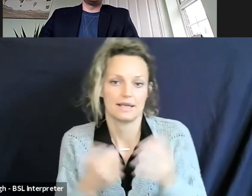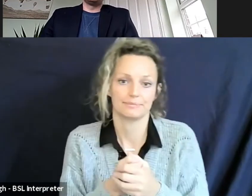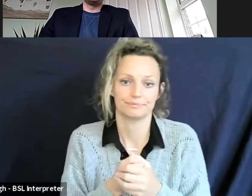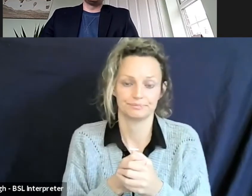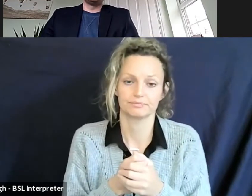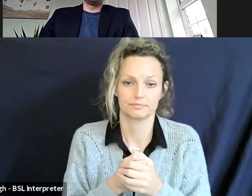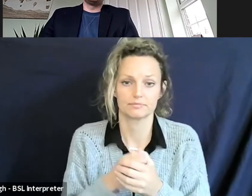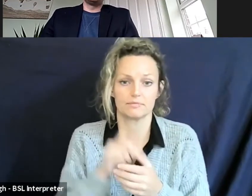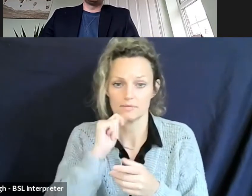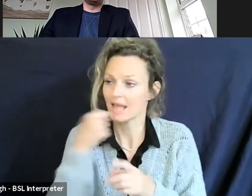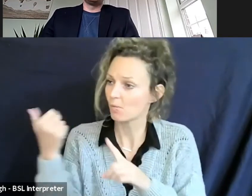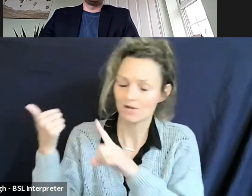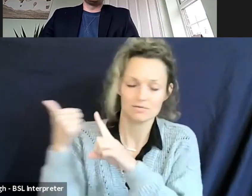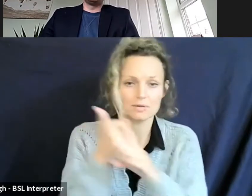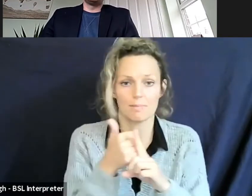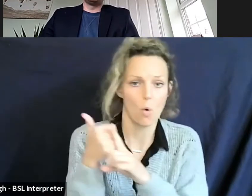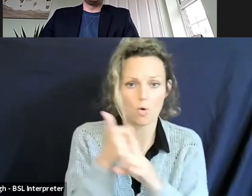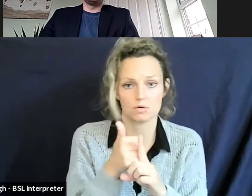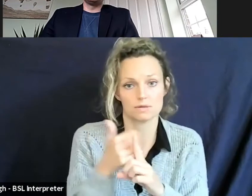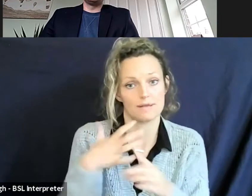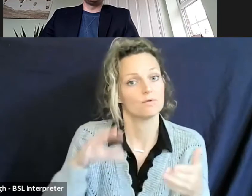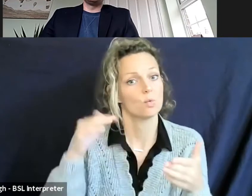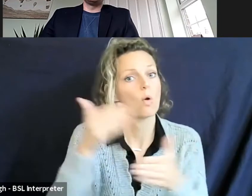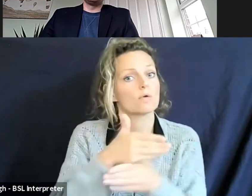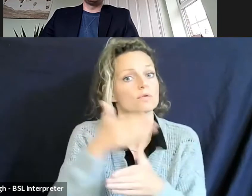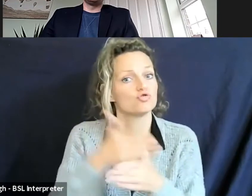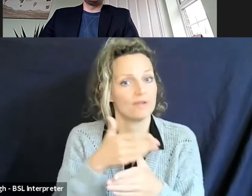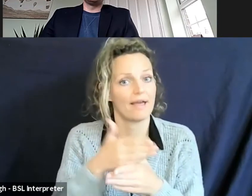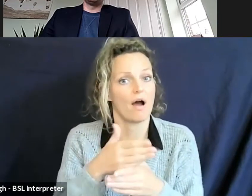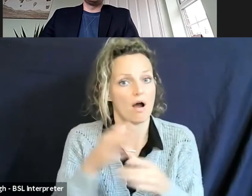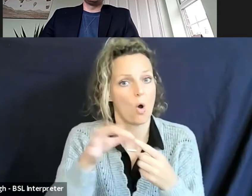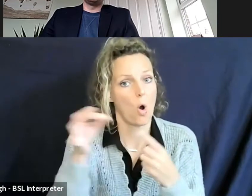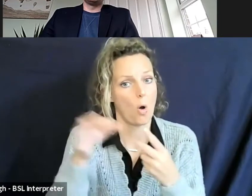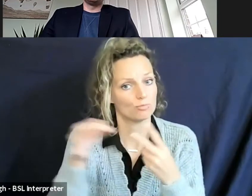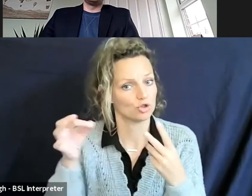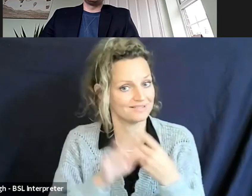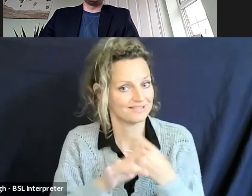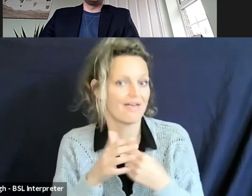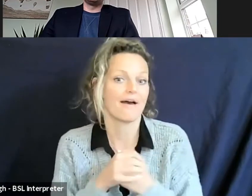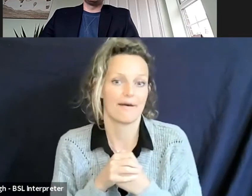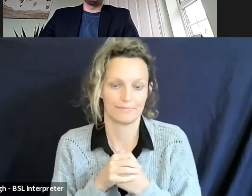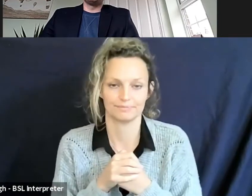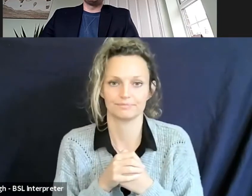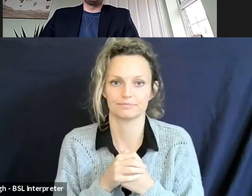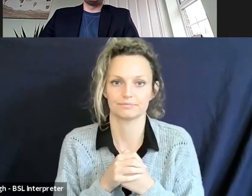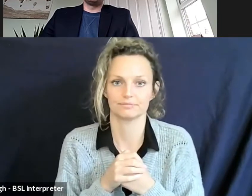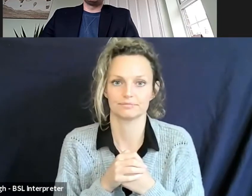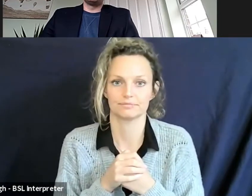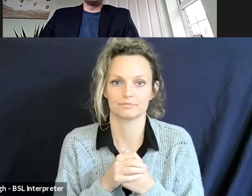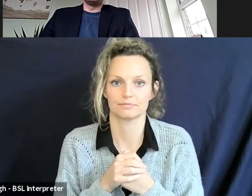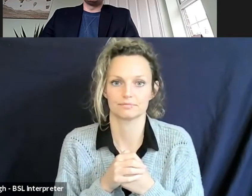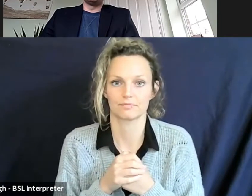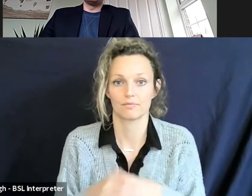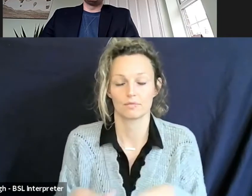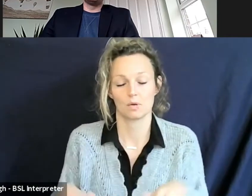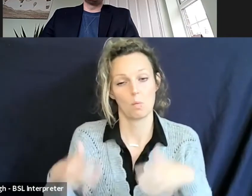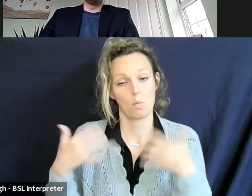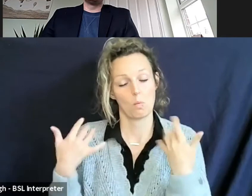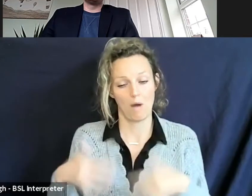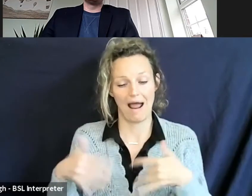The support is out there. If you want to come in and do your job, they will support you doing that